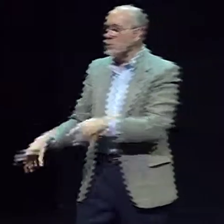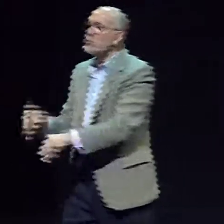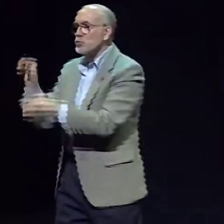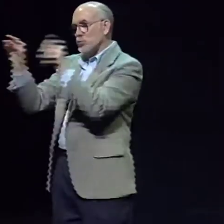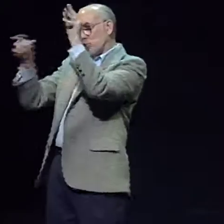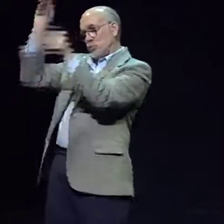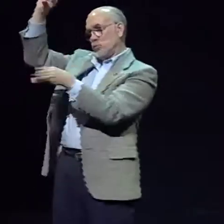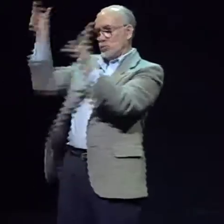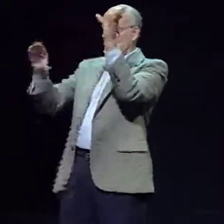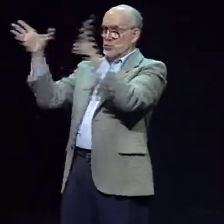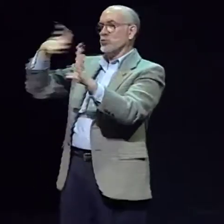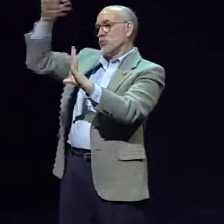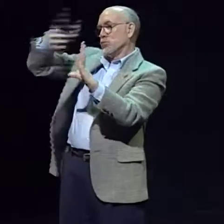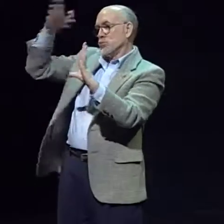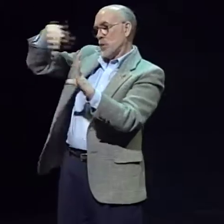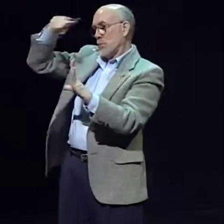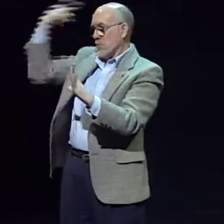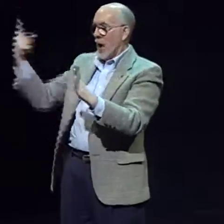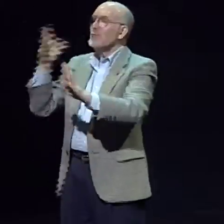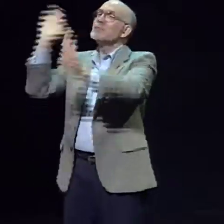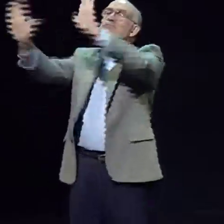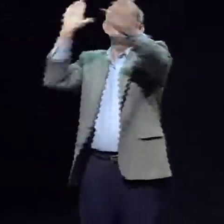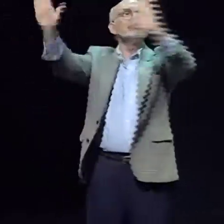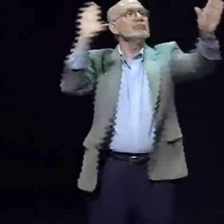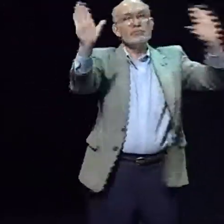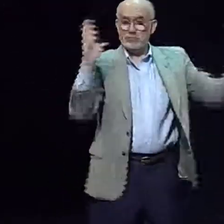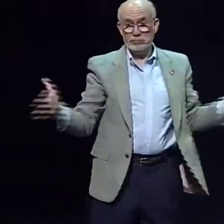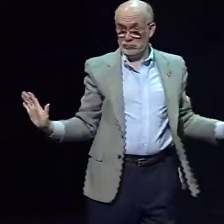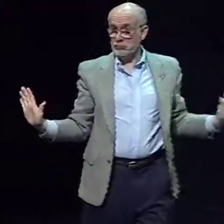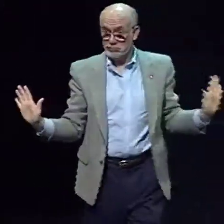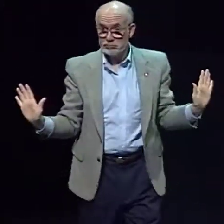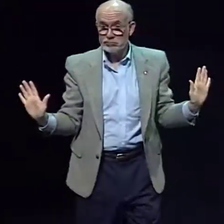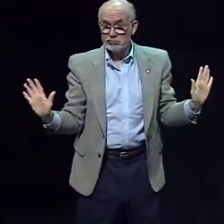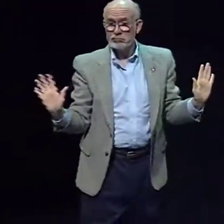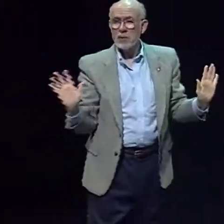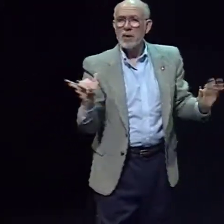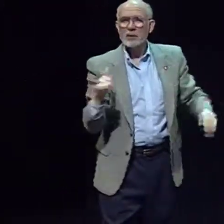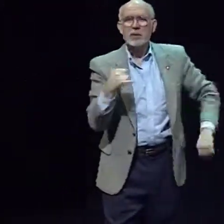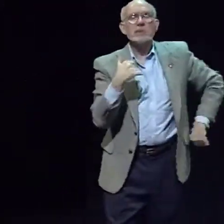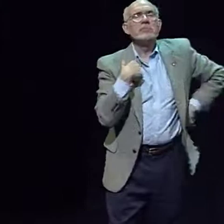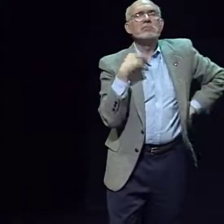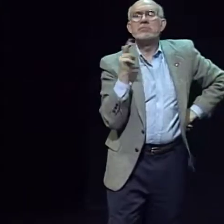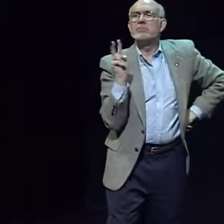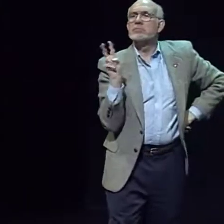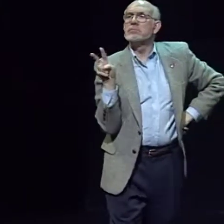THEY PAINTED SOME PIECES WHITE, TOOK OTHER PIECES AND PAINTED THEM BLACK, AND SET THIS ARRANGEMENT, THIS ARTWORK.